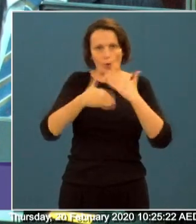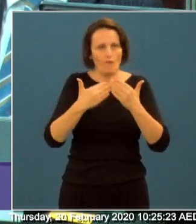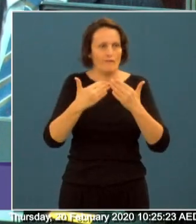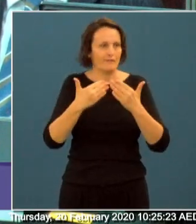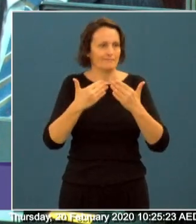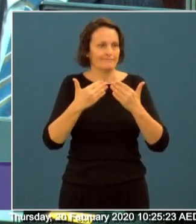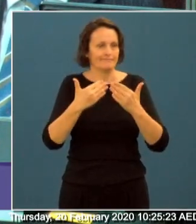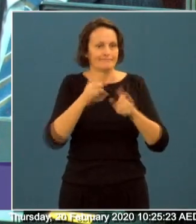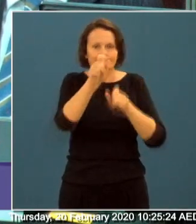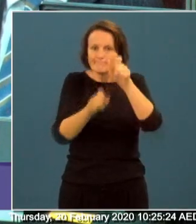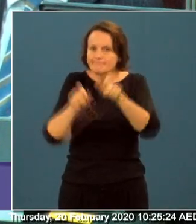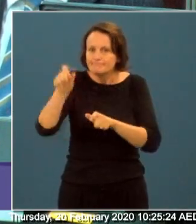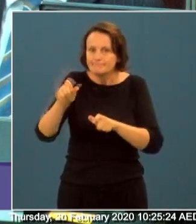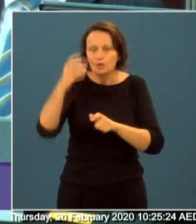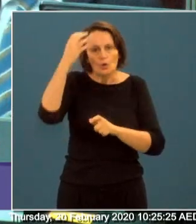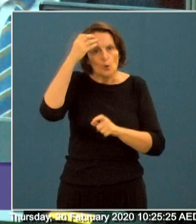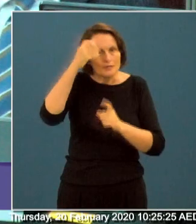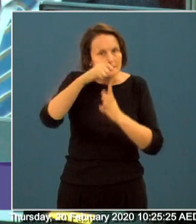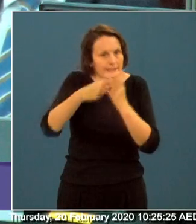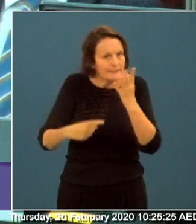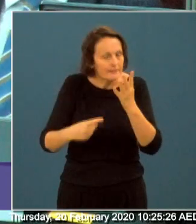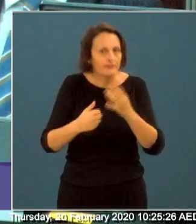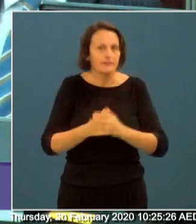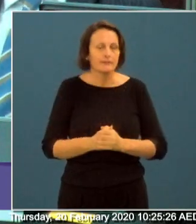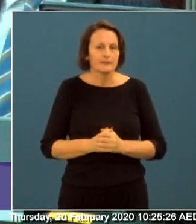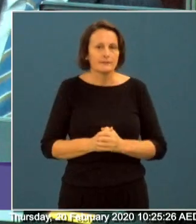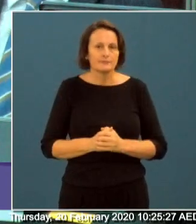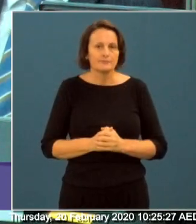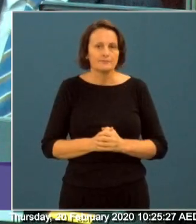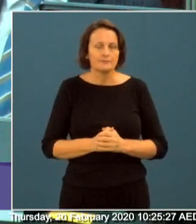And the evidence suggests communication by or with